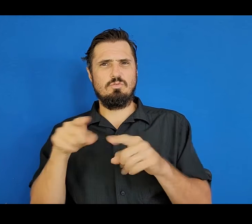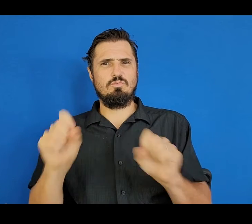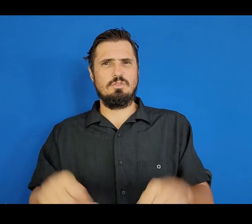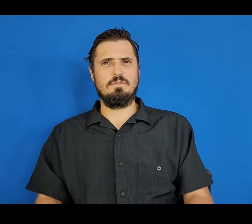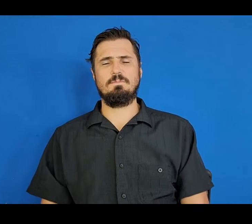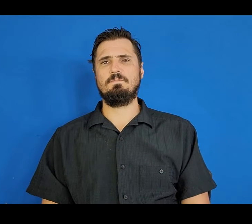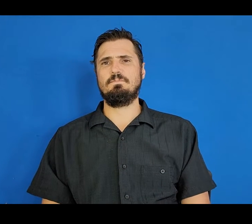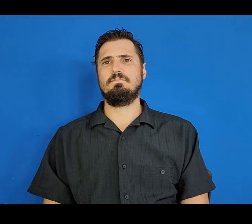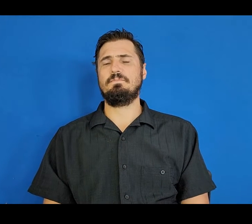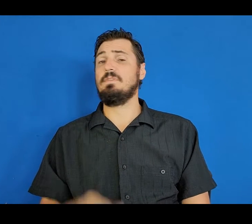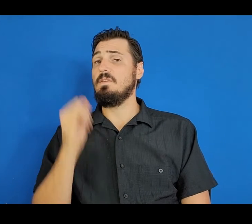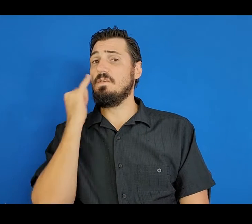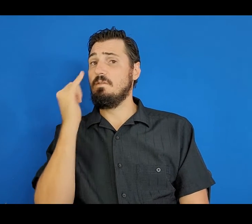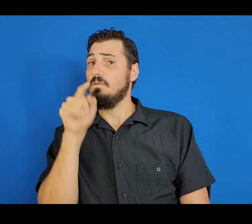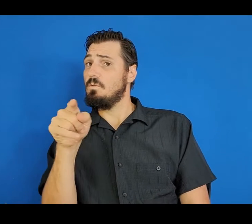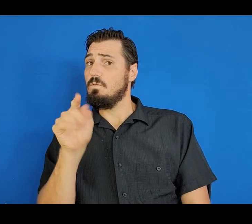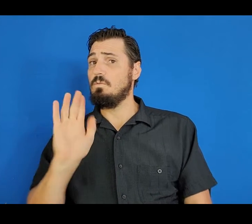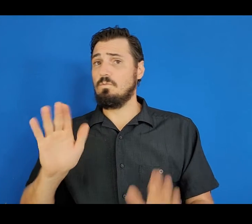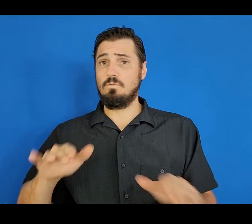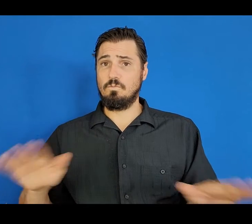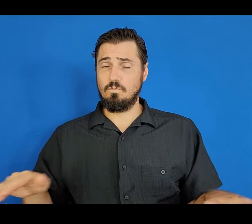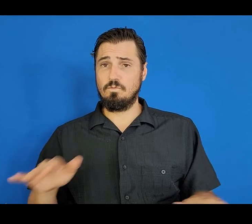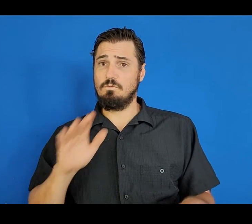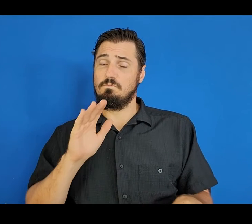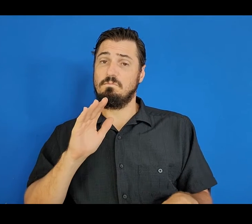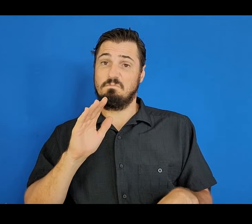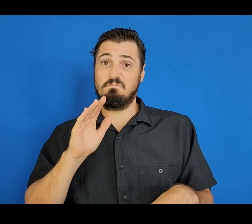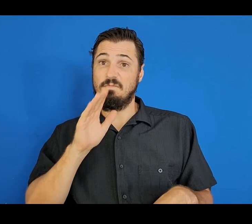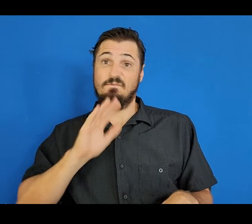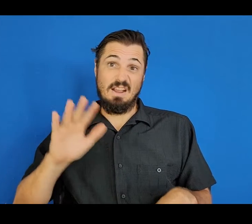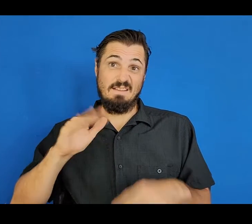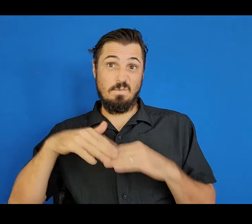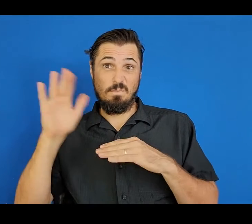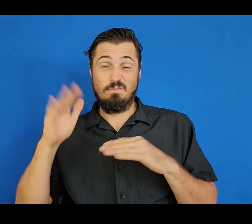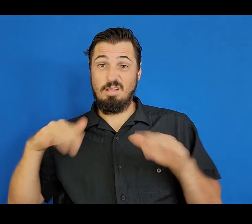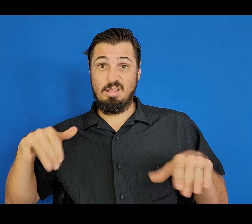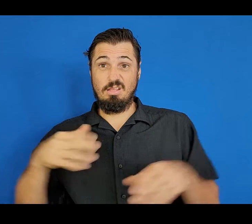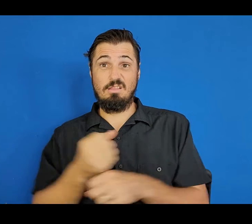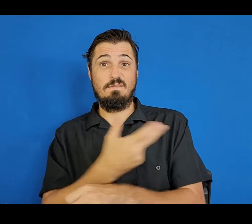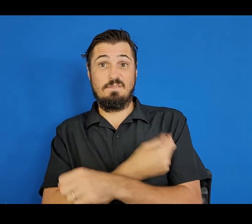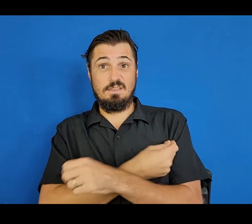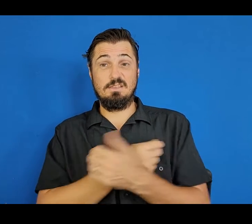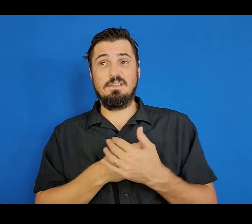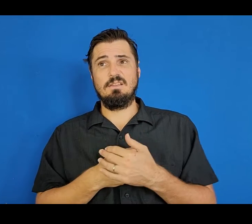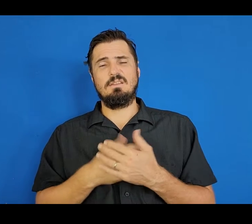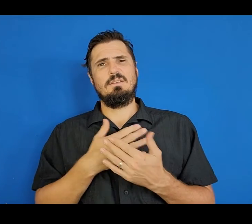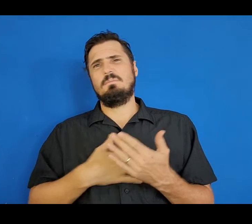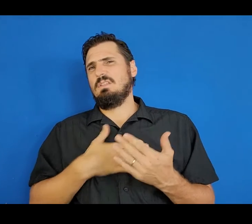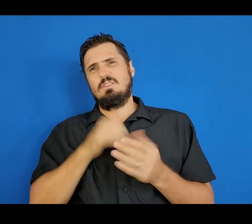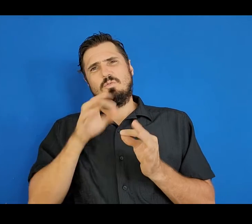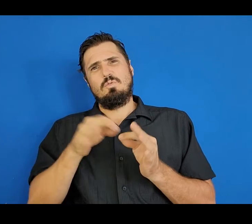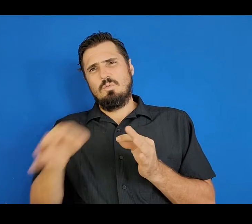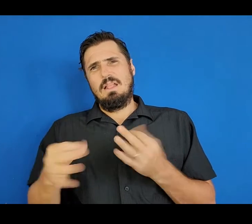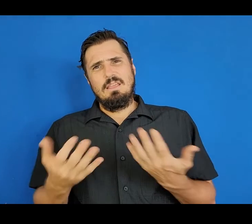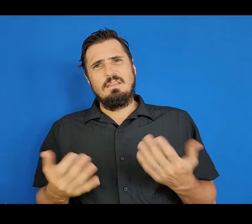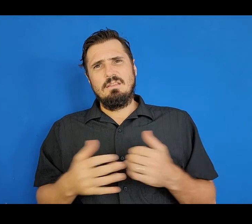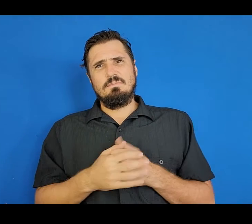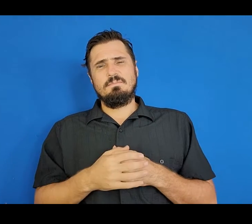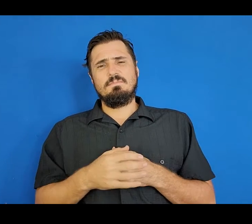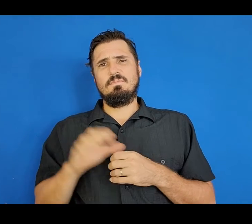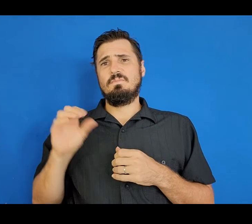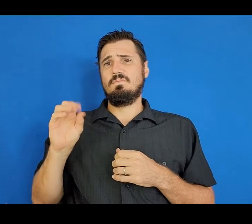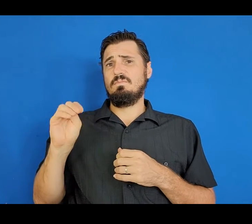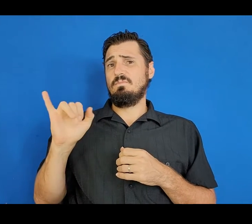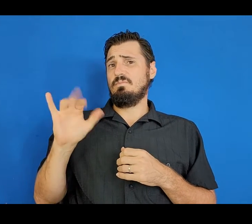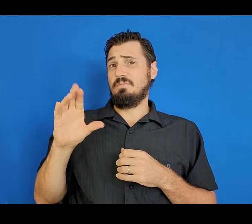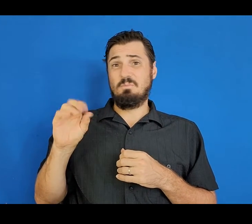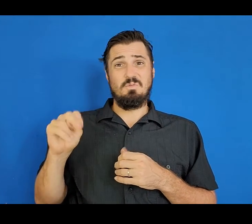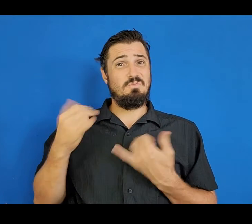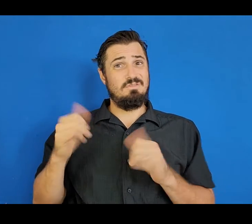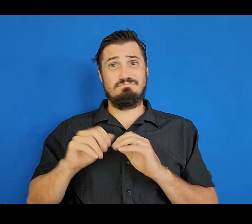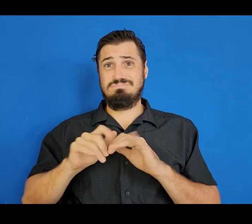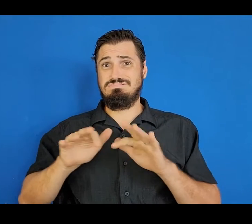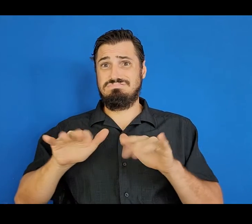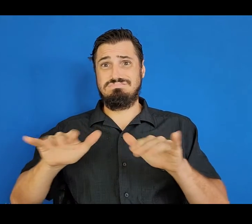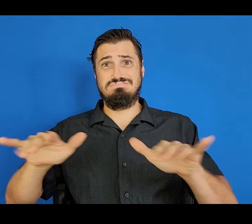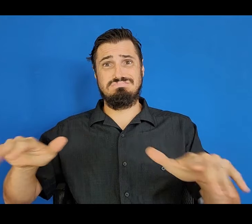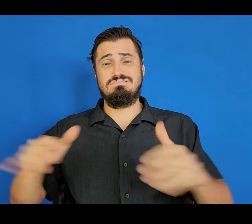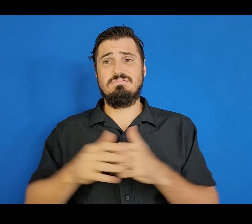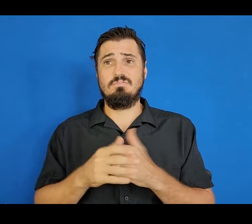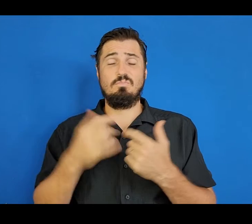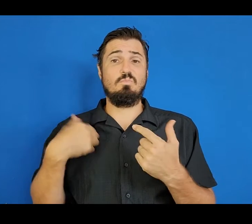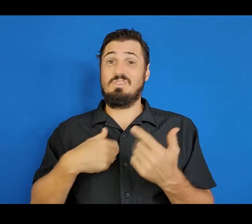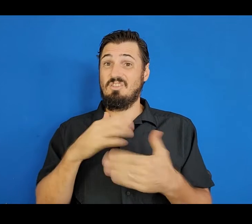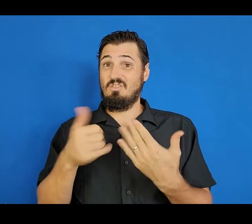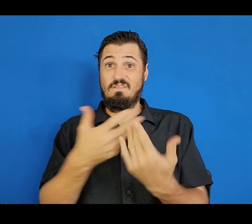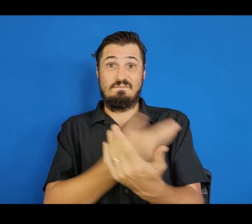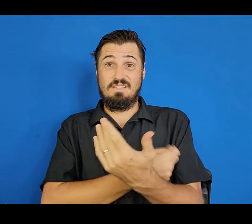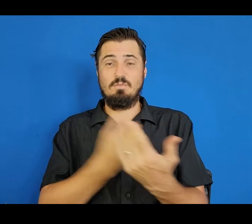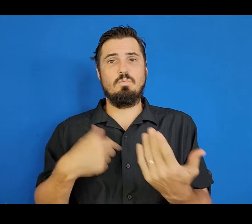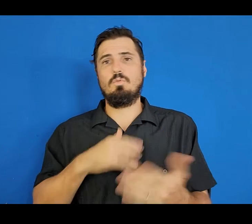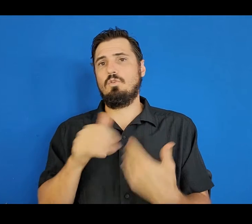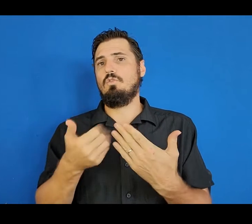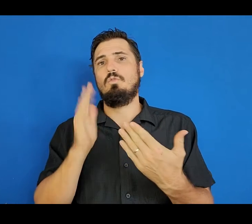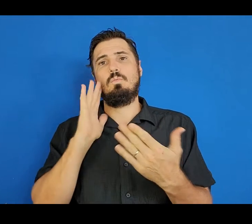If you, or your children 5 years of age and older, are not yet vaccinated, please don’t delay any longer. Omicron is moving quickly, and the sooner we are all vaccinated the safer we all are